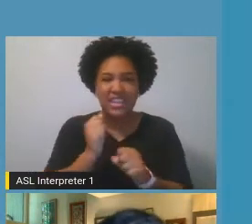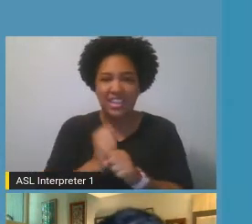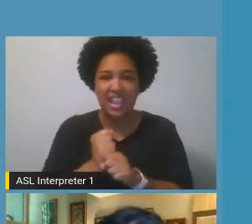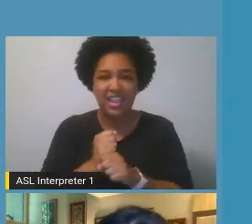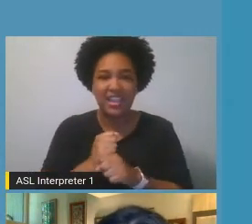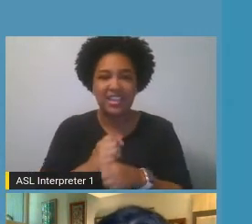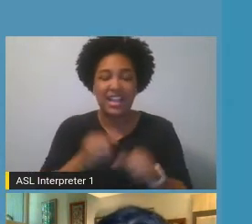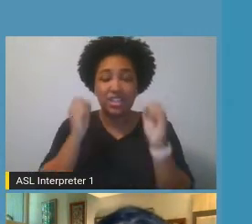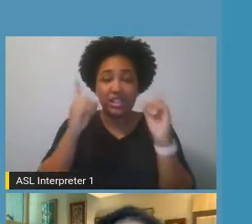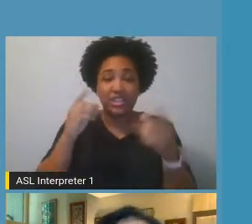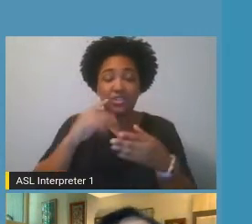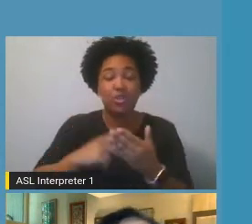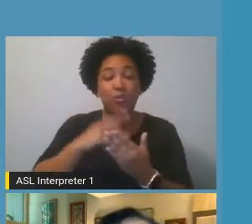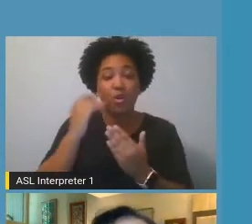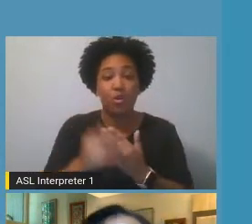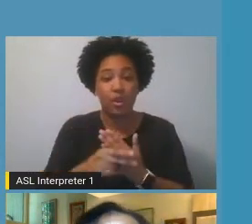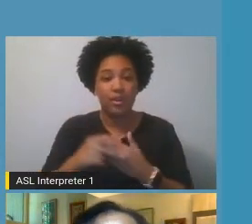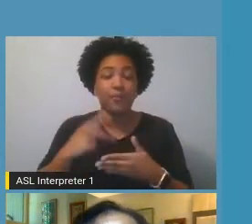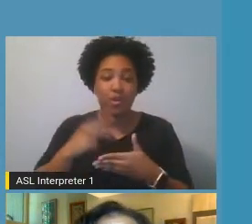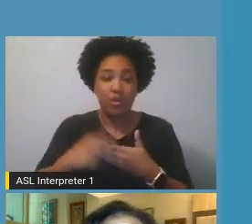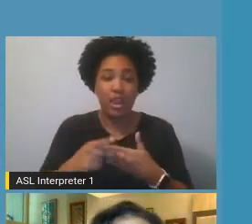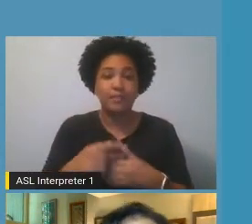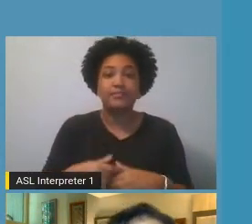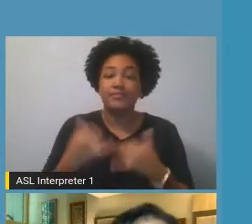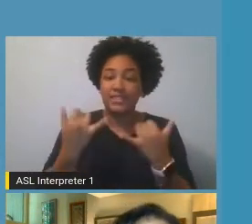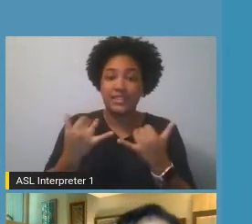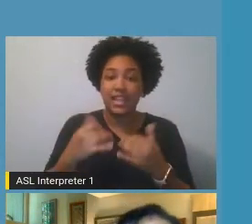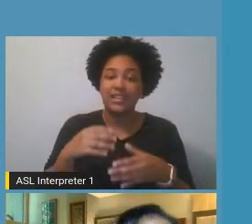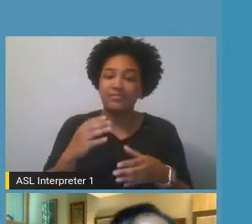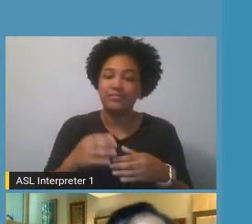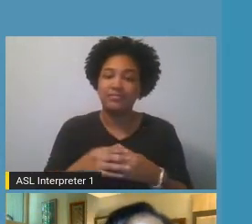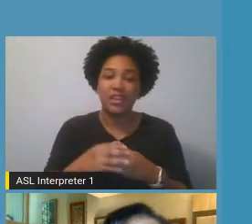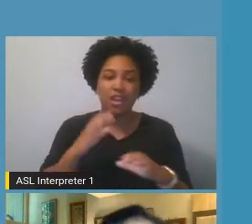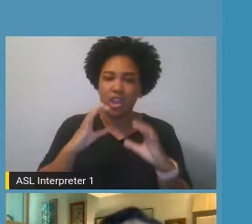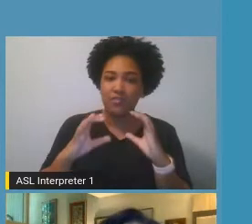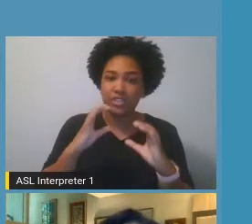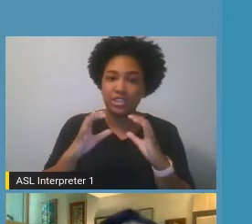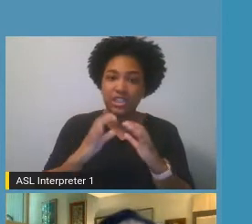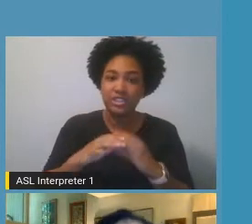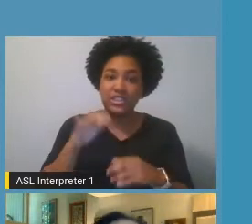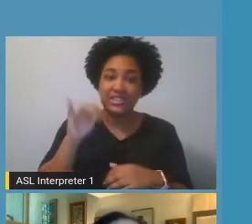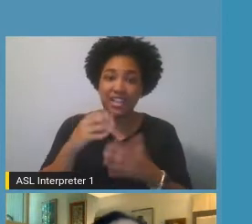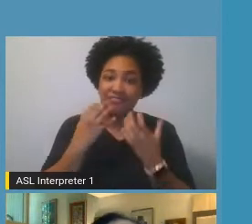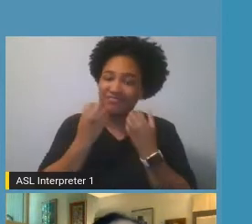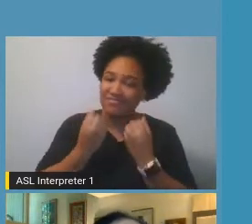programs. Which is why today's conversation is that much more engaging, so today I am talking